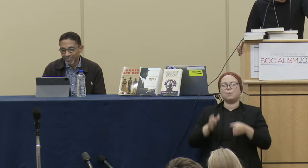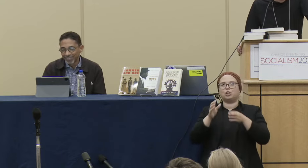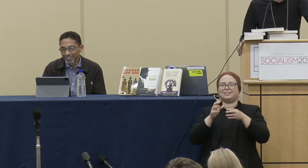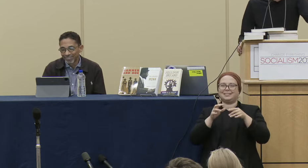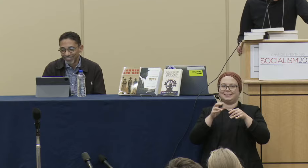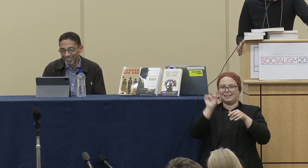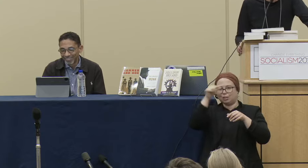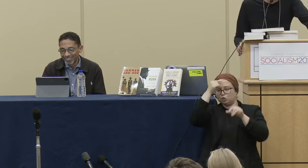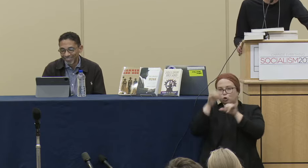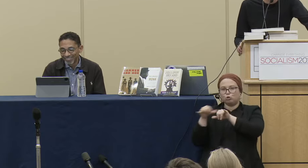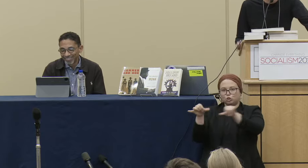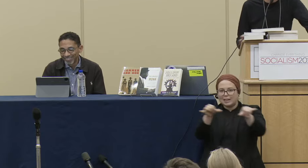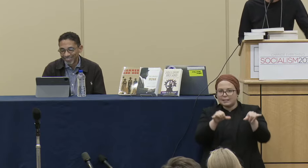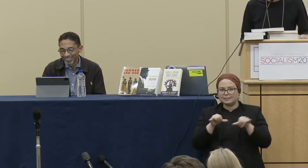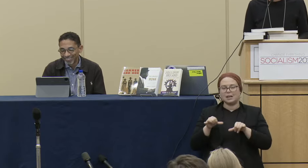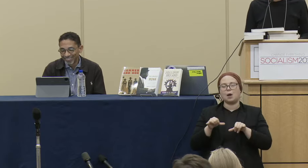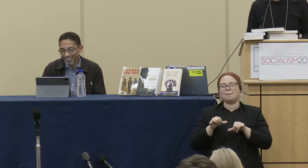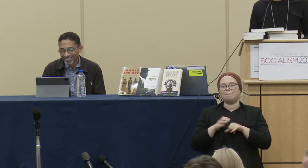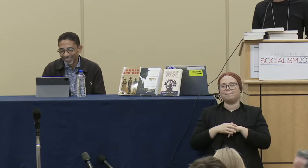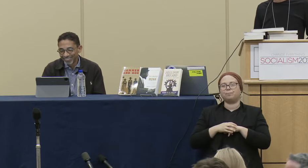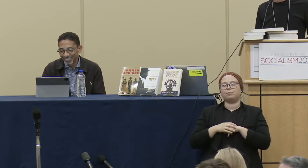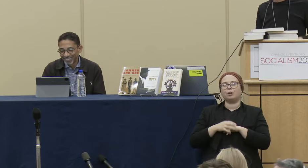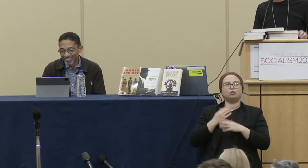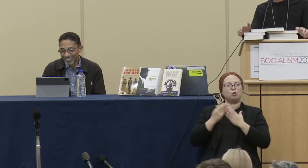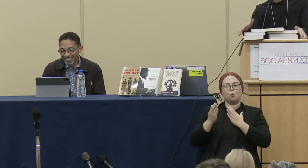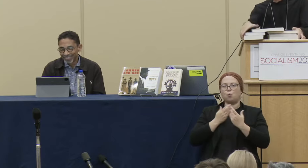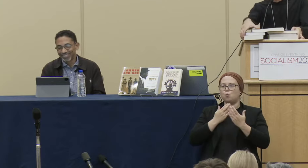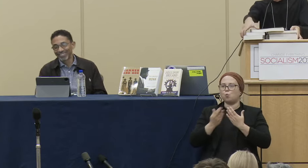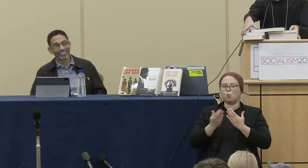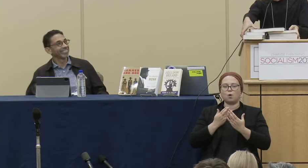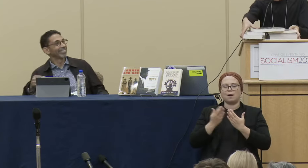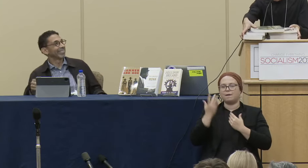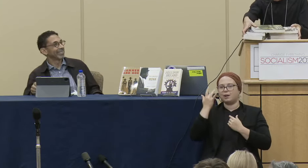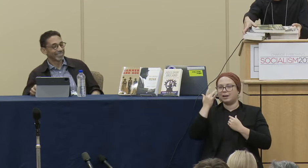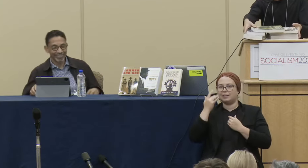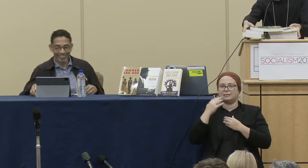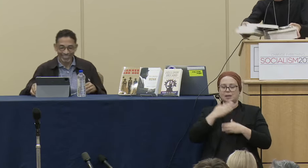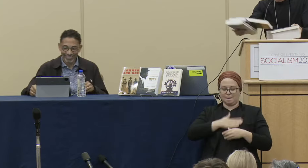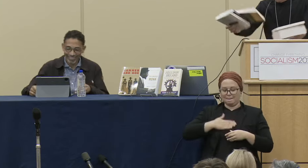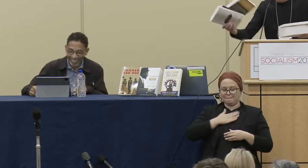secret power of ubiquity. I suspect it's both. So, whatever